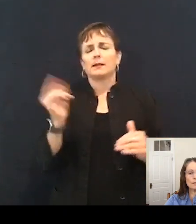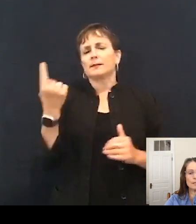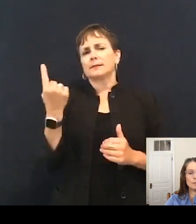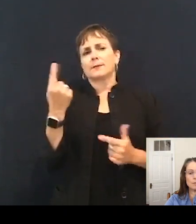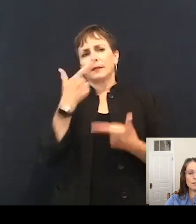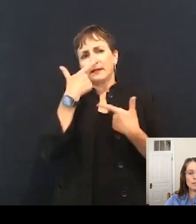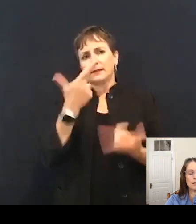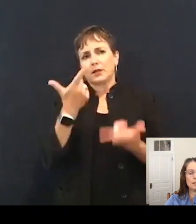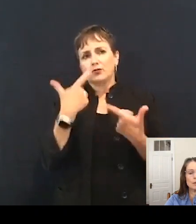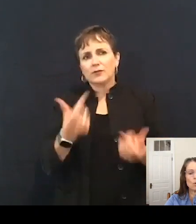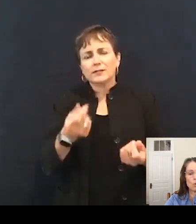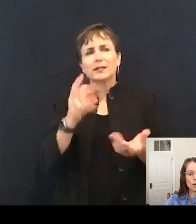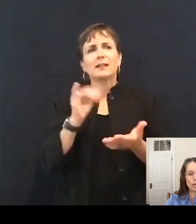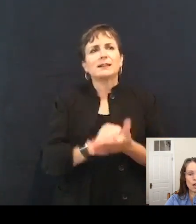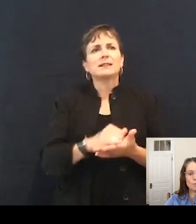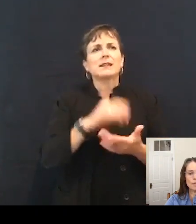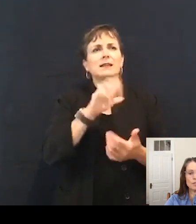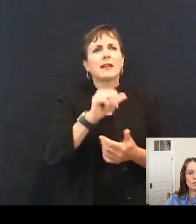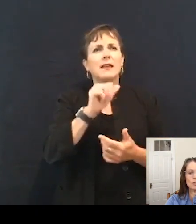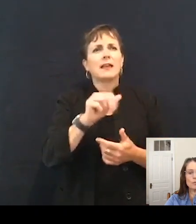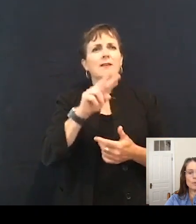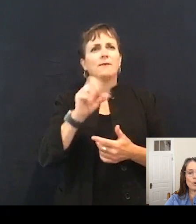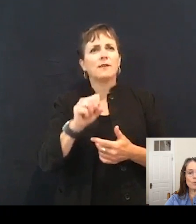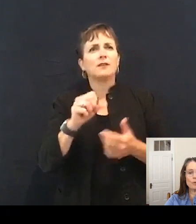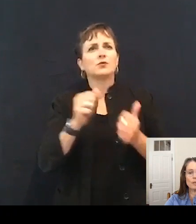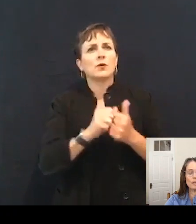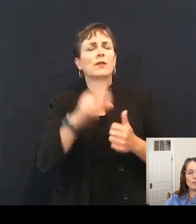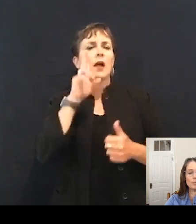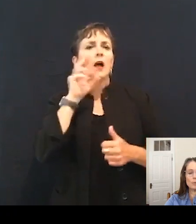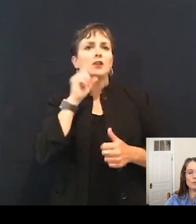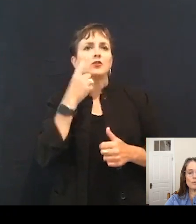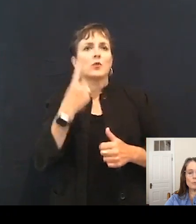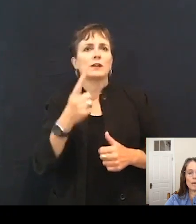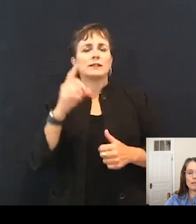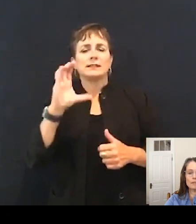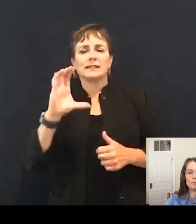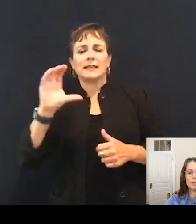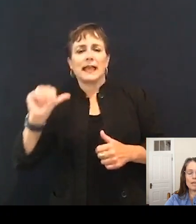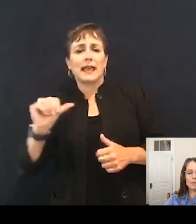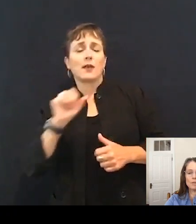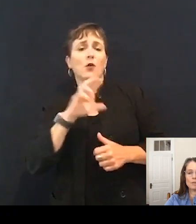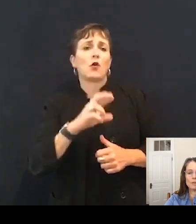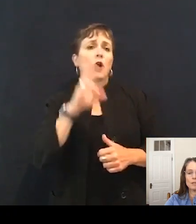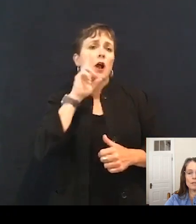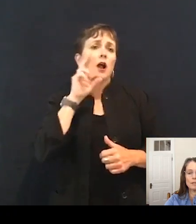or a combination of both, improved balance behavior.